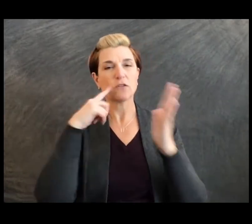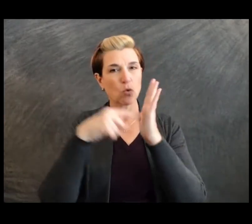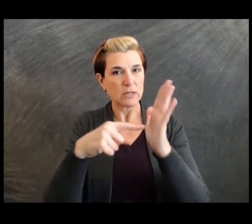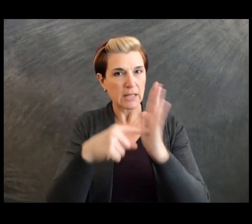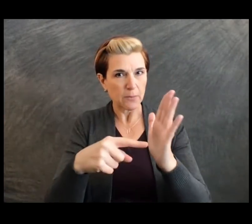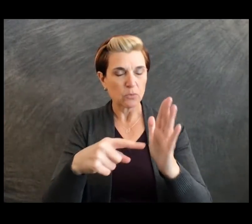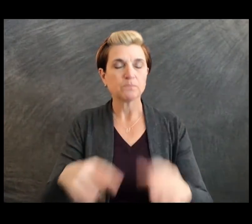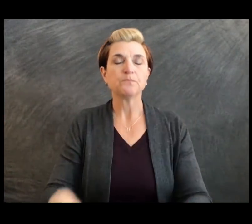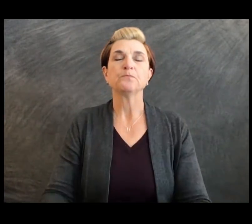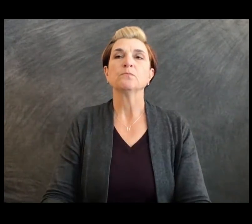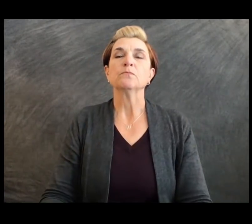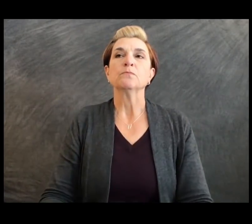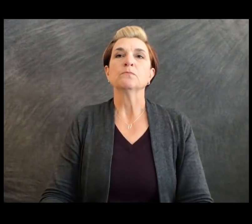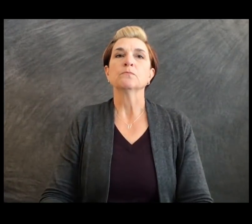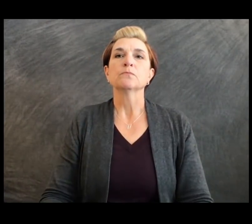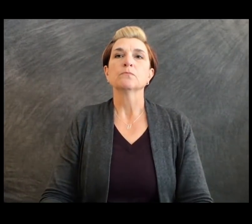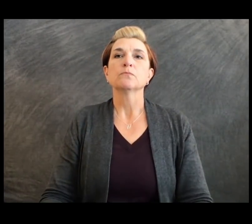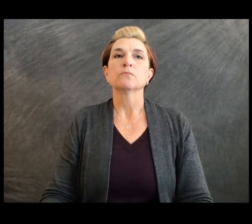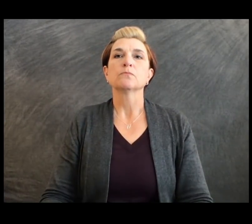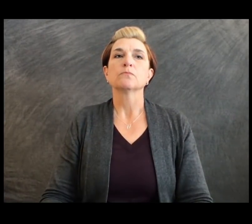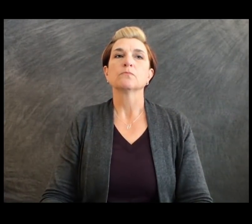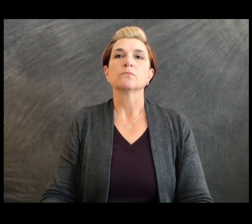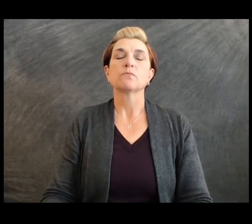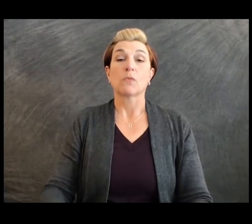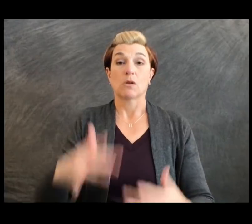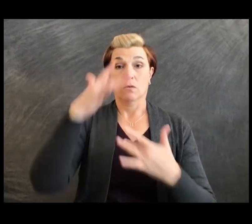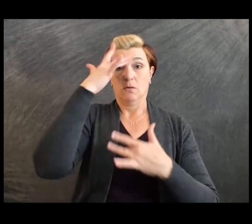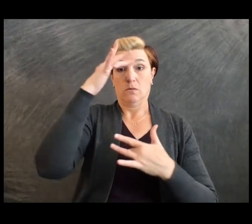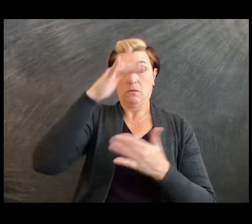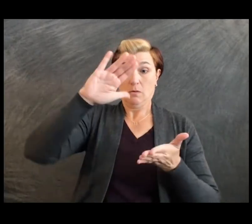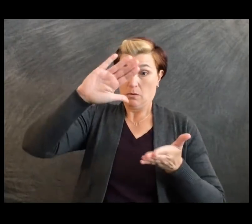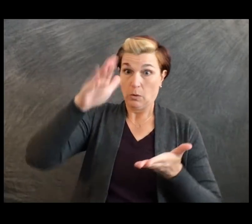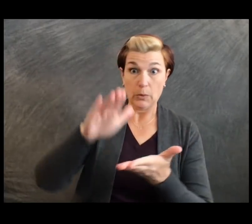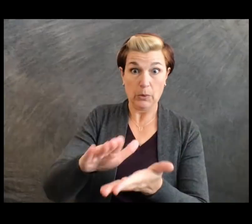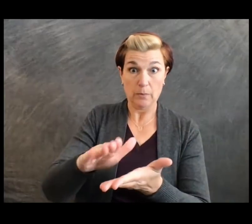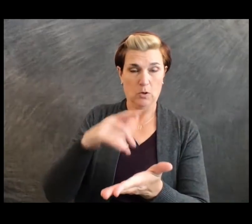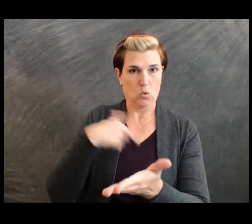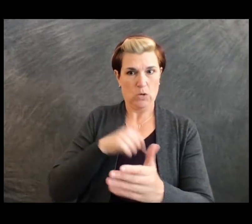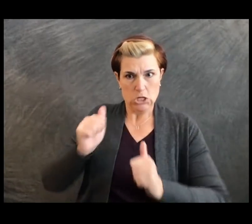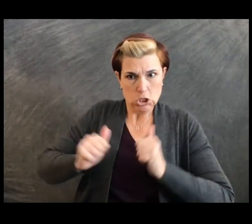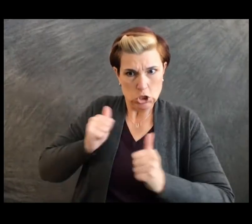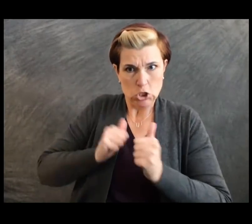kinds of mitigation issues that we have put forth and have emphasized just as I